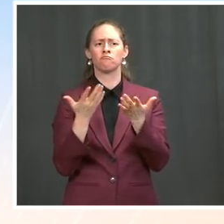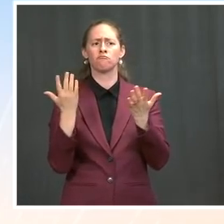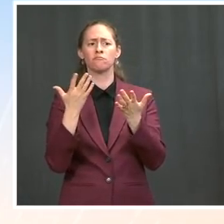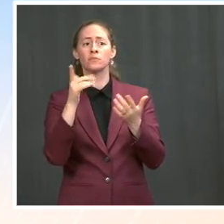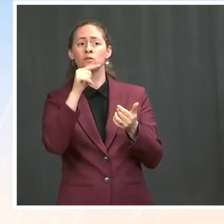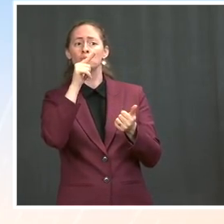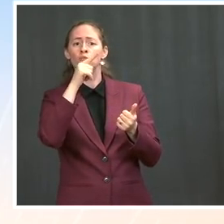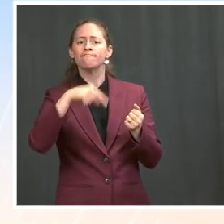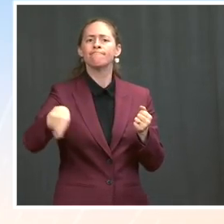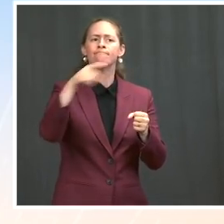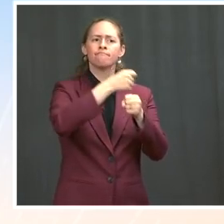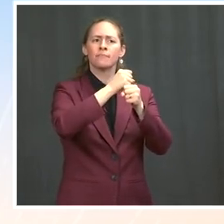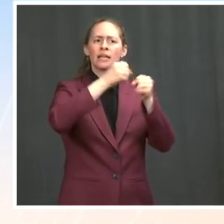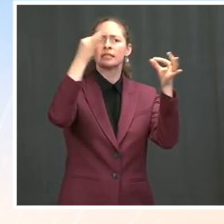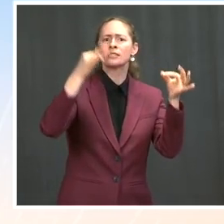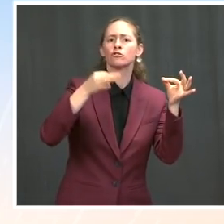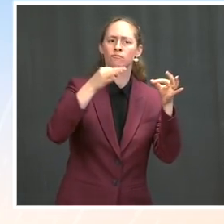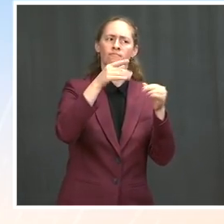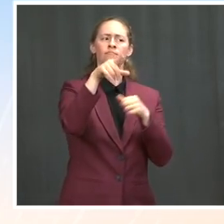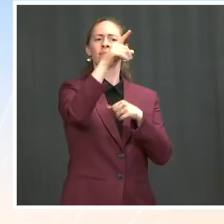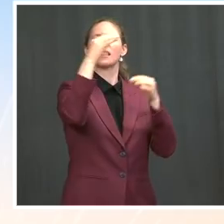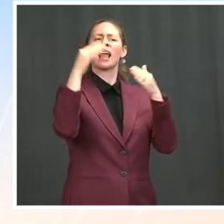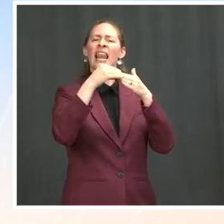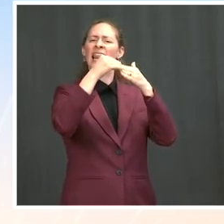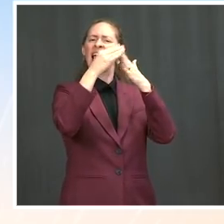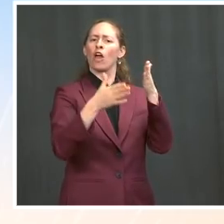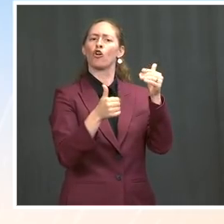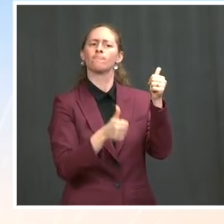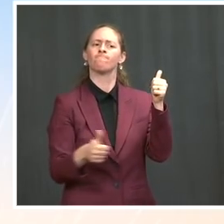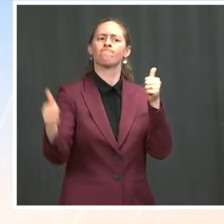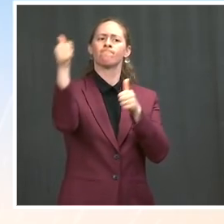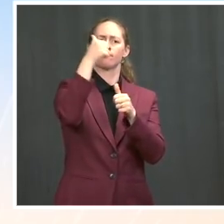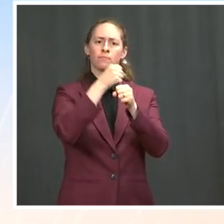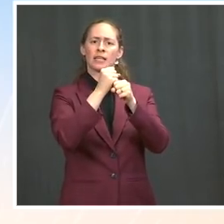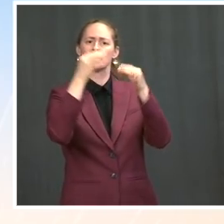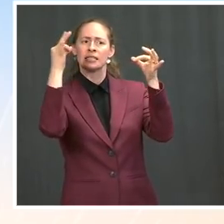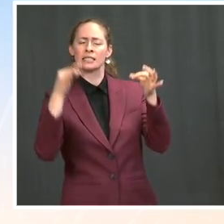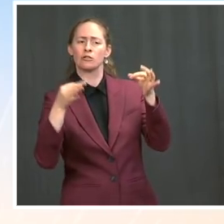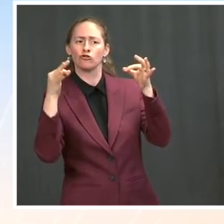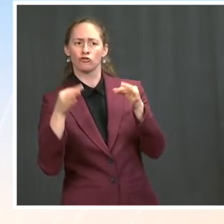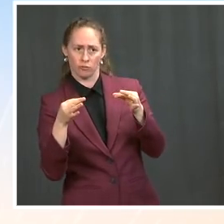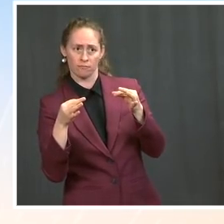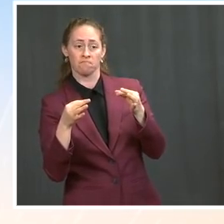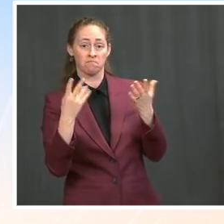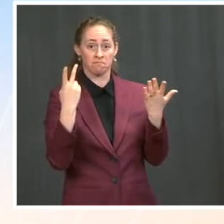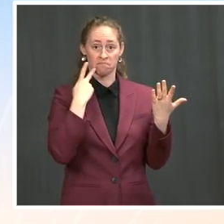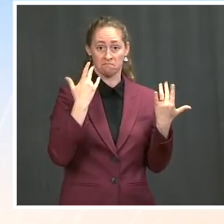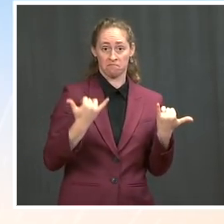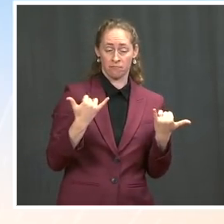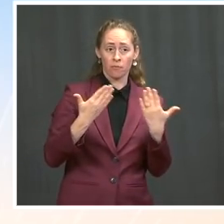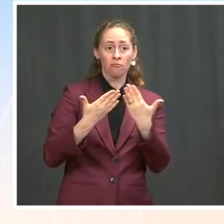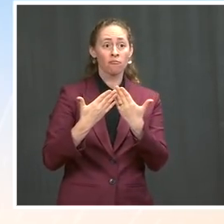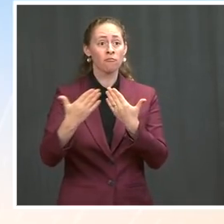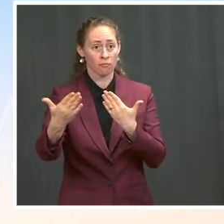That was the case before the election; is the case today; will be the case, probably, moving forward. The Iran nuclear negotiating teams